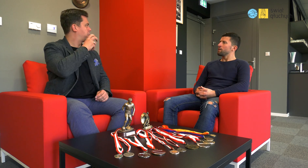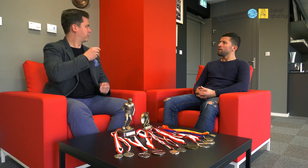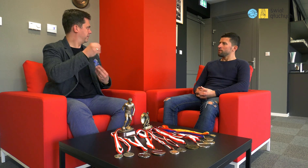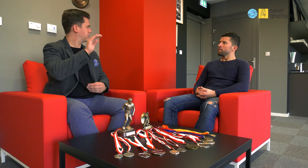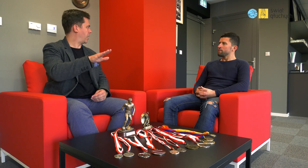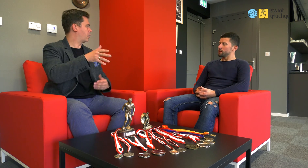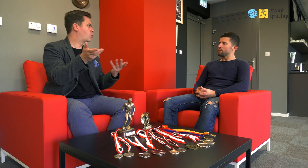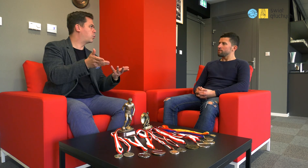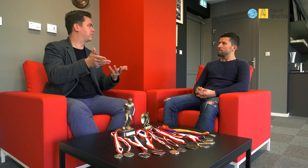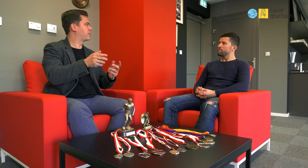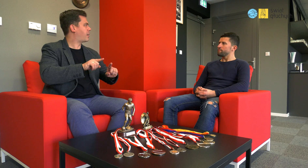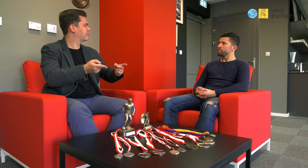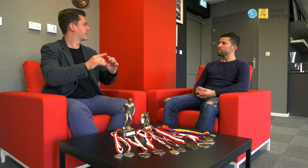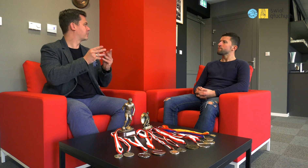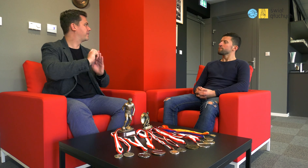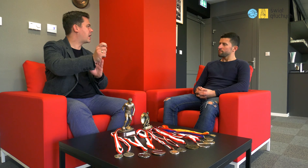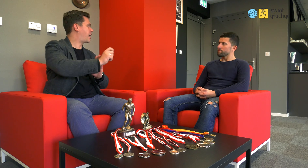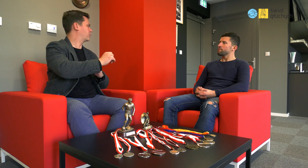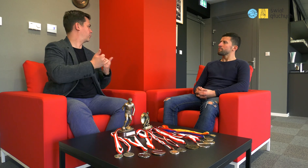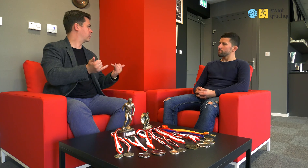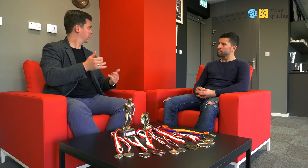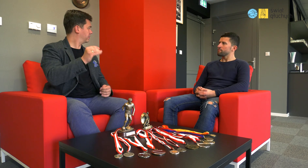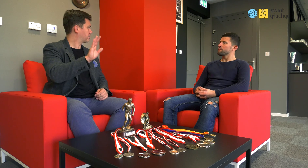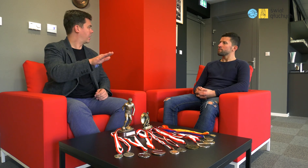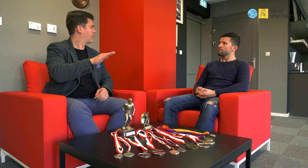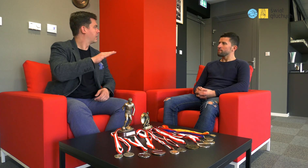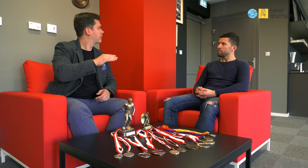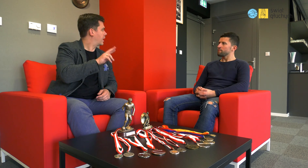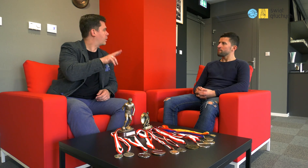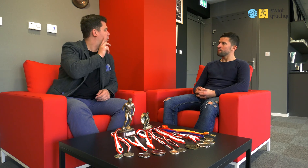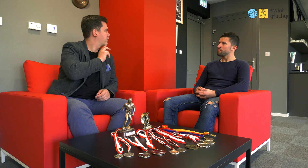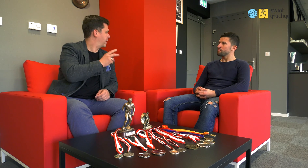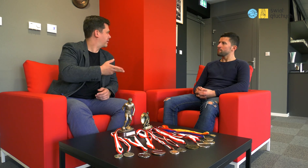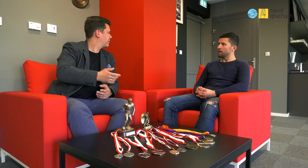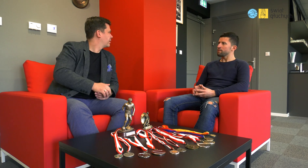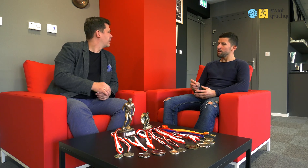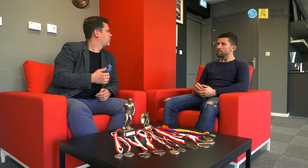Various clubs, organizations, they have various trips. Is there more to it?